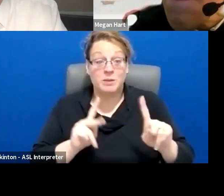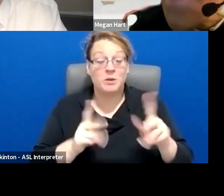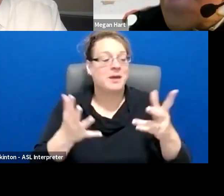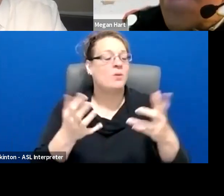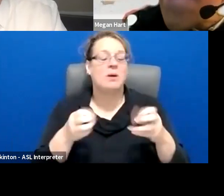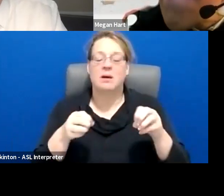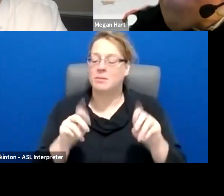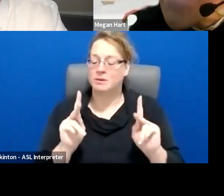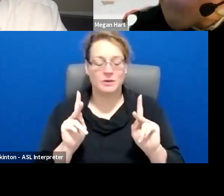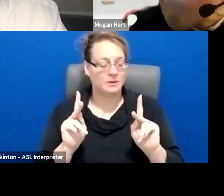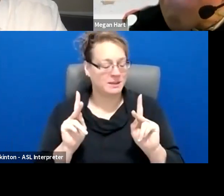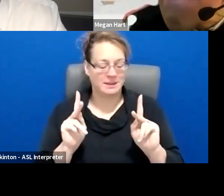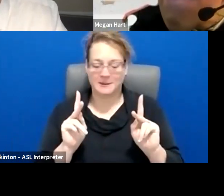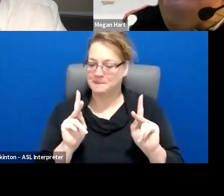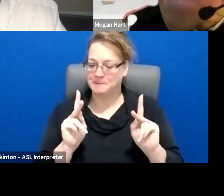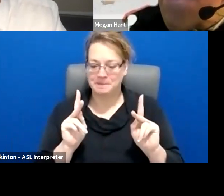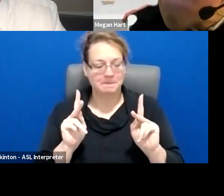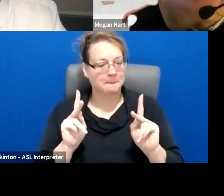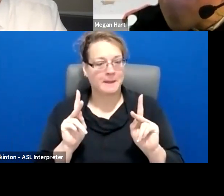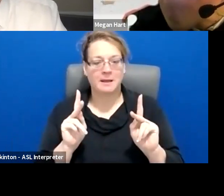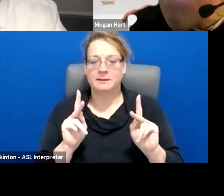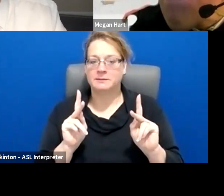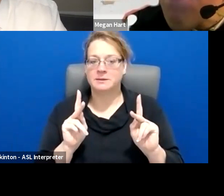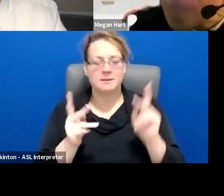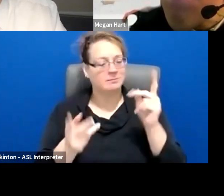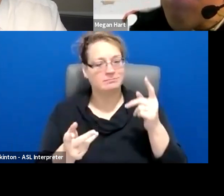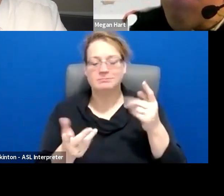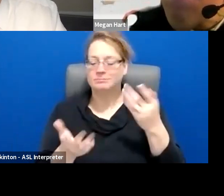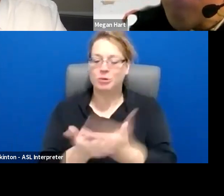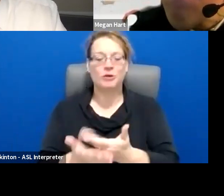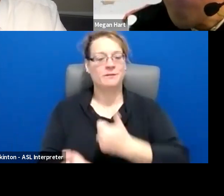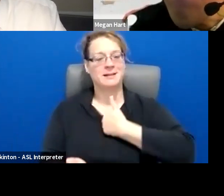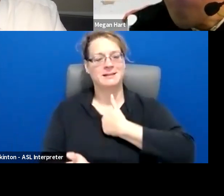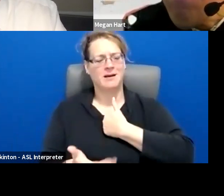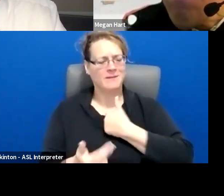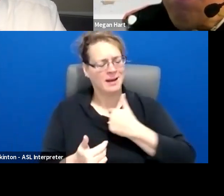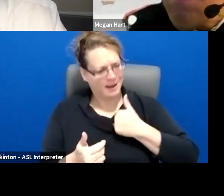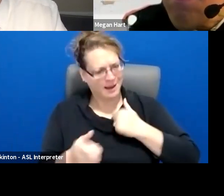to showcase their skills, talents, and abilities.